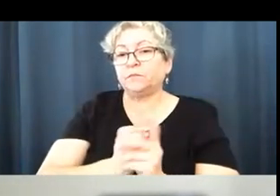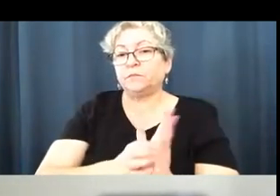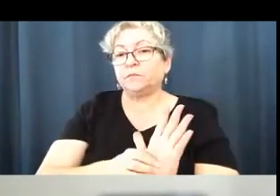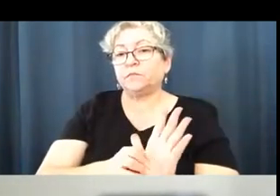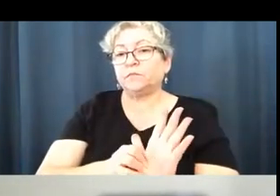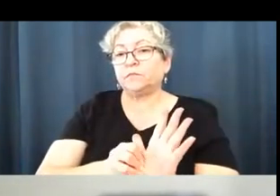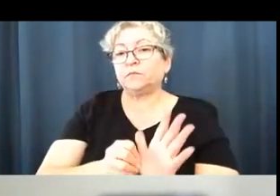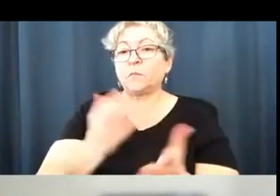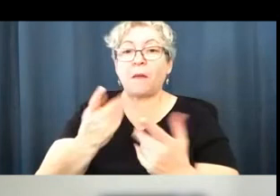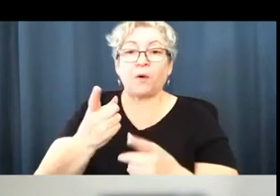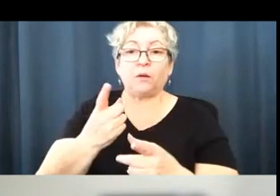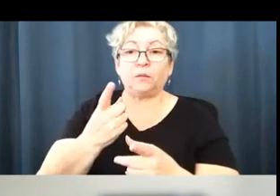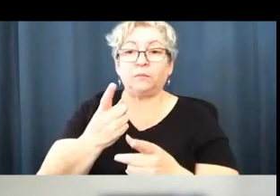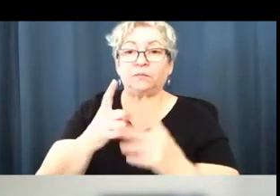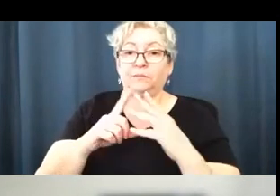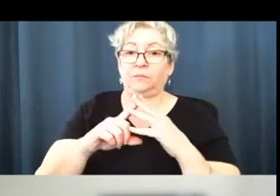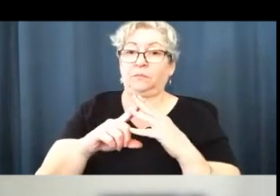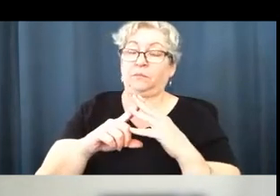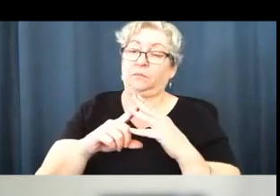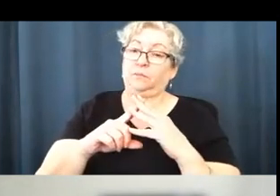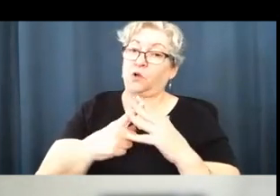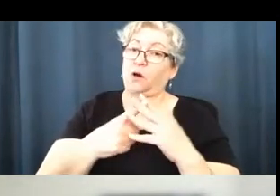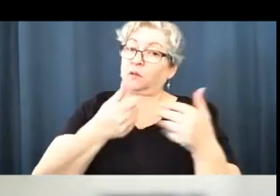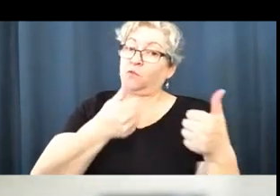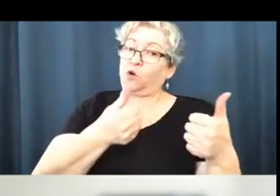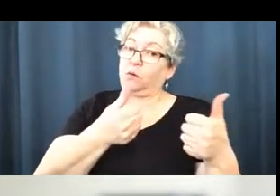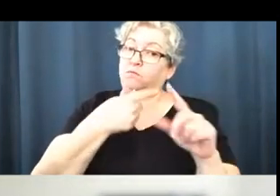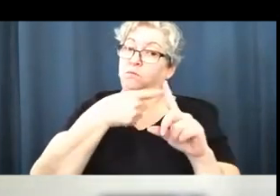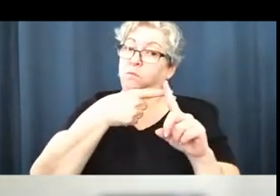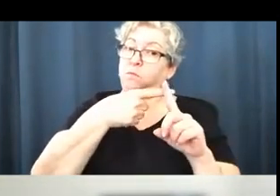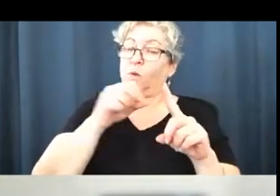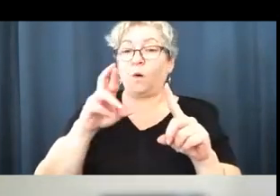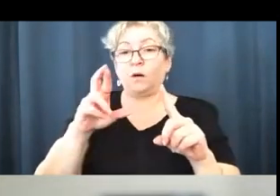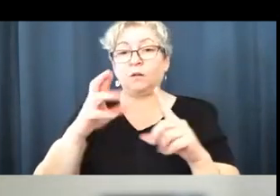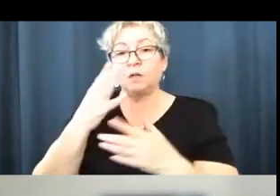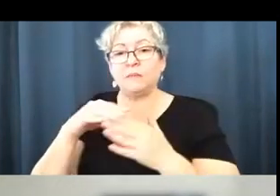gonna be on a starting on a good place, or there are some accessibility problems with this theme